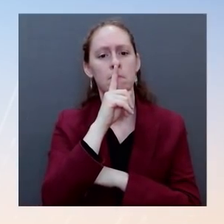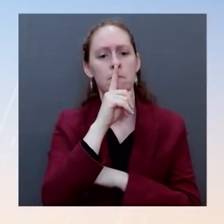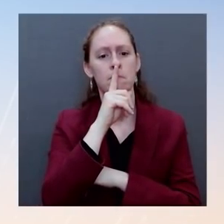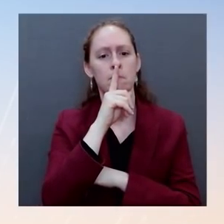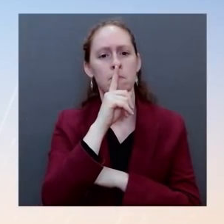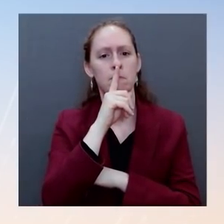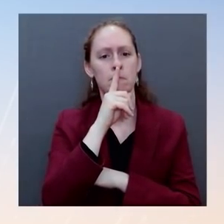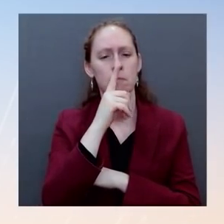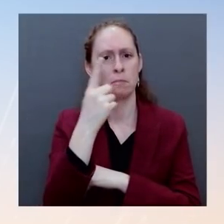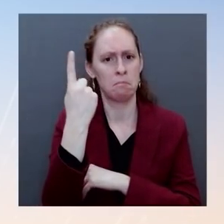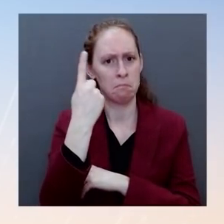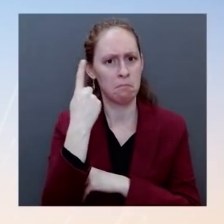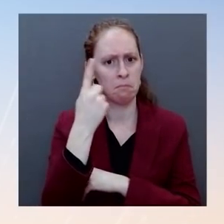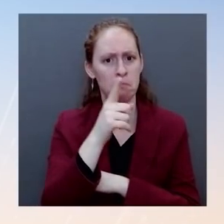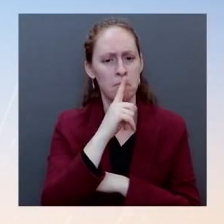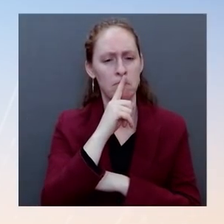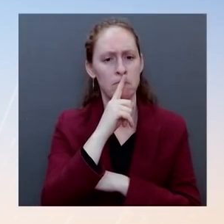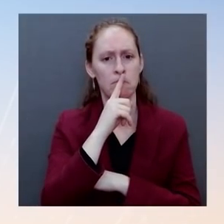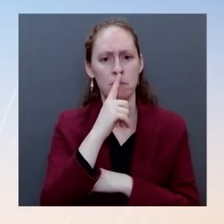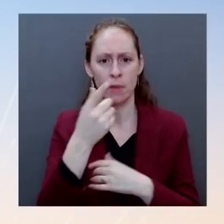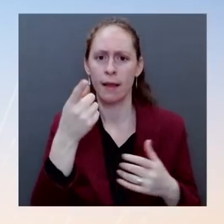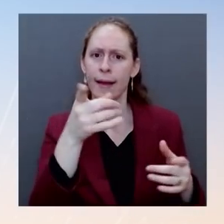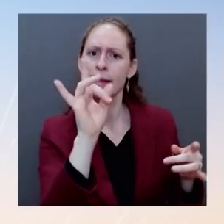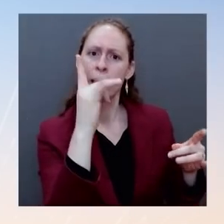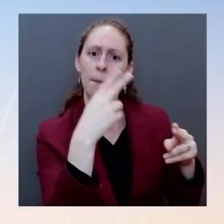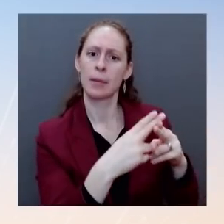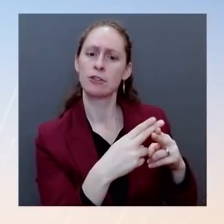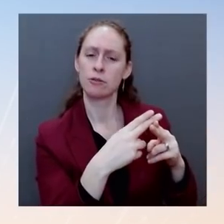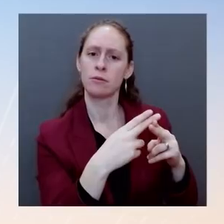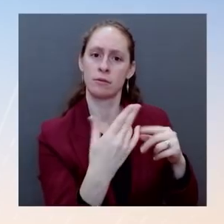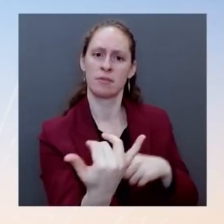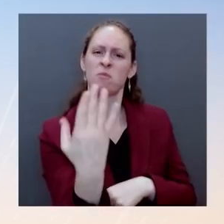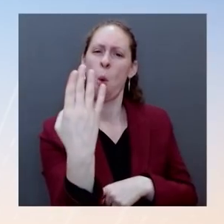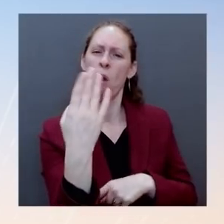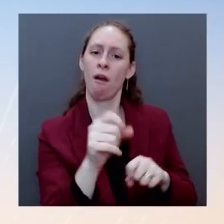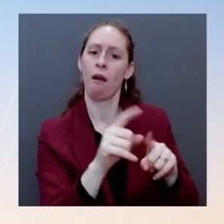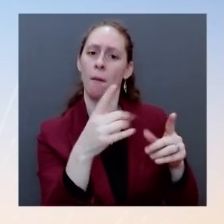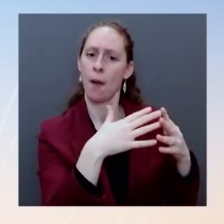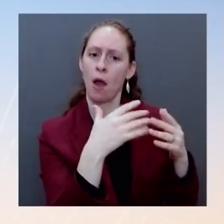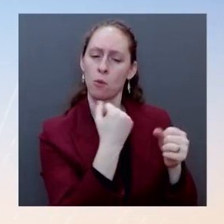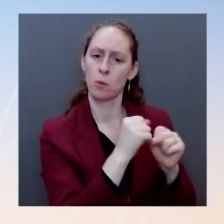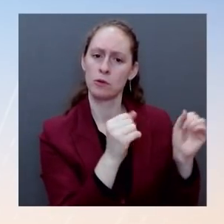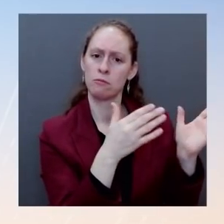or the role it can play in the situation on inflation? Ms. Psaki: No, I would say that the --